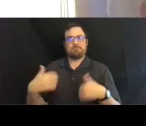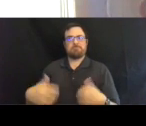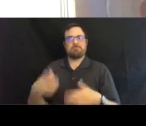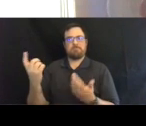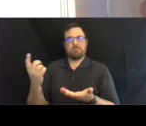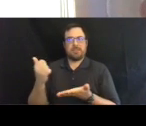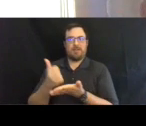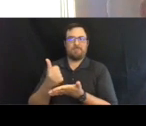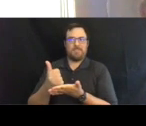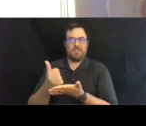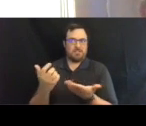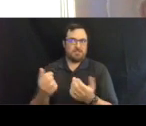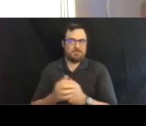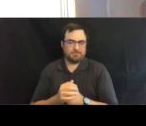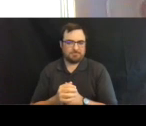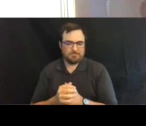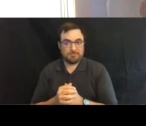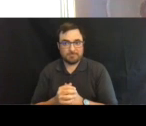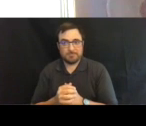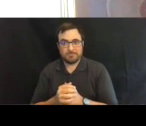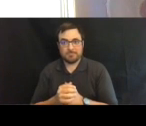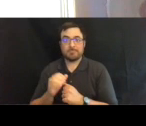So hopefully I've answered your question if not stop me again, Stacie